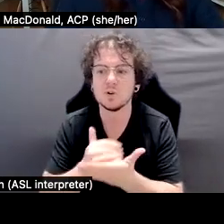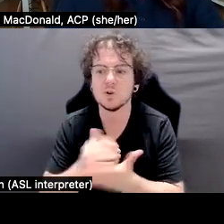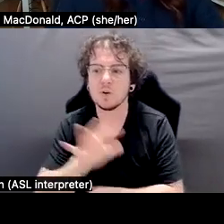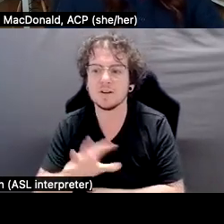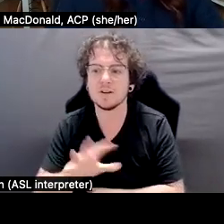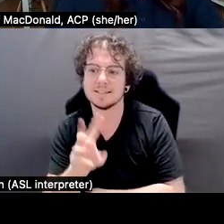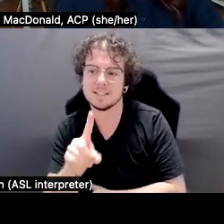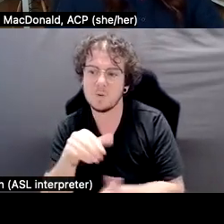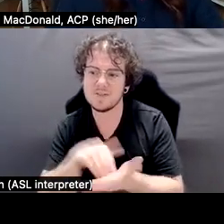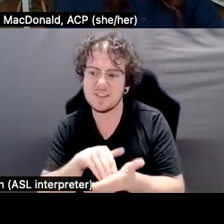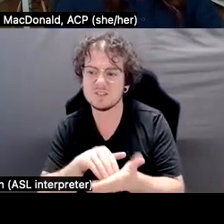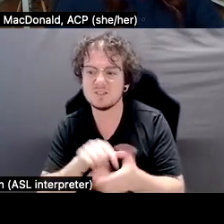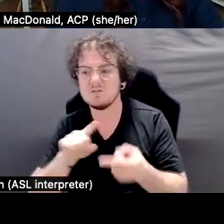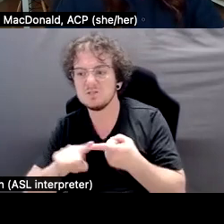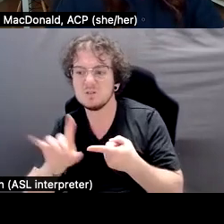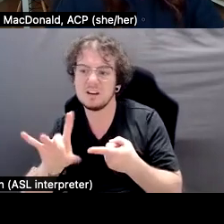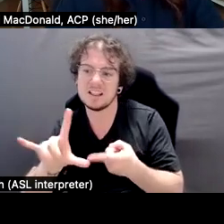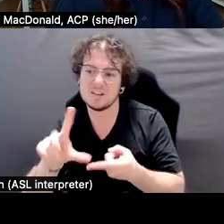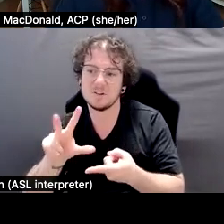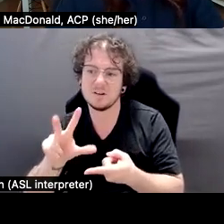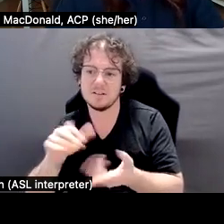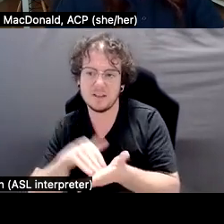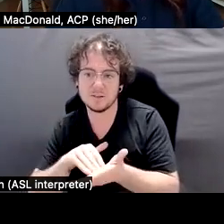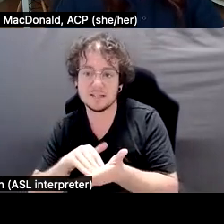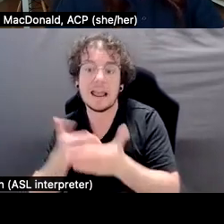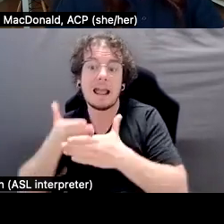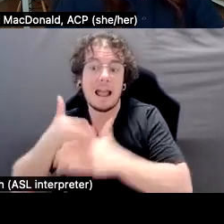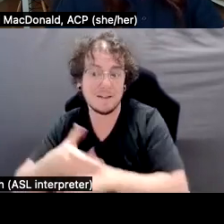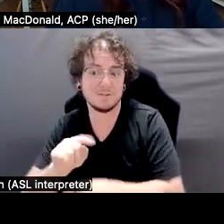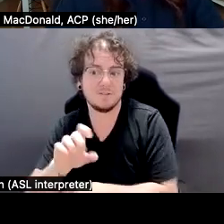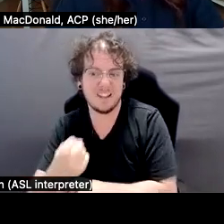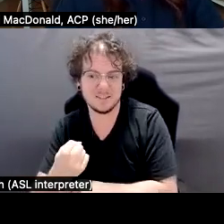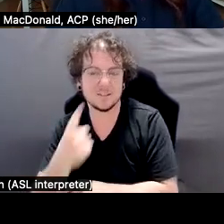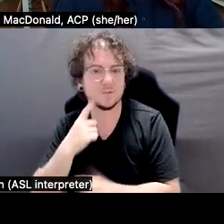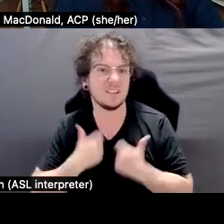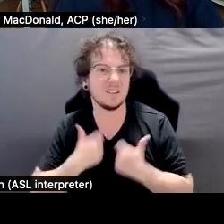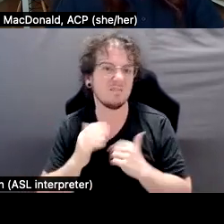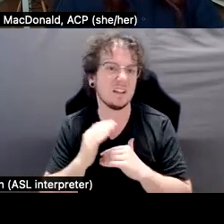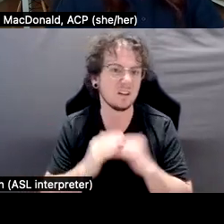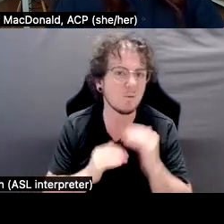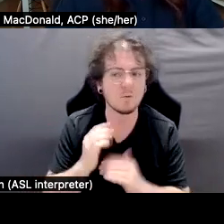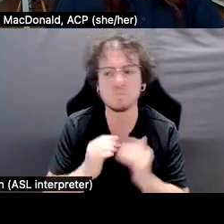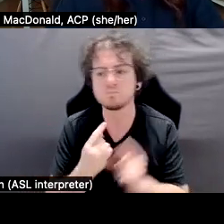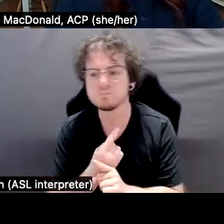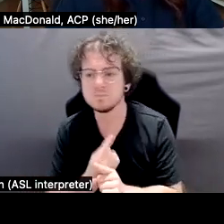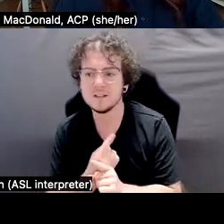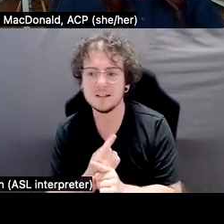after taxes to live comfortably. And with average salaries from our reports in publishing being